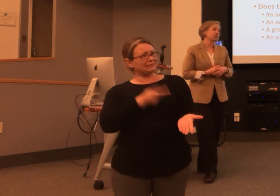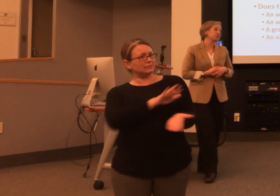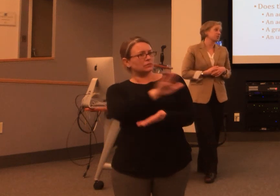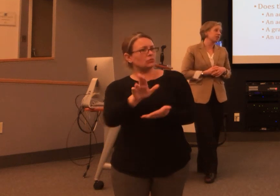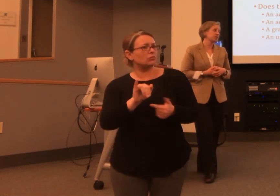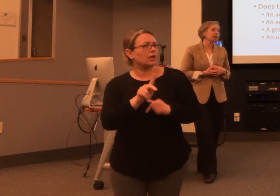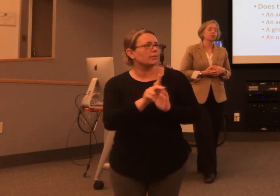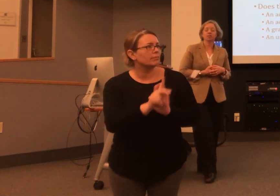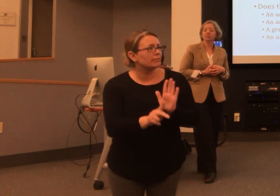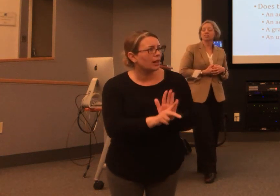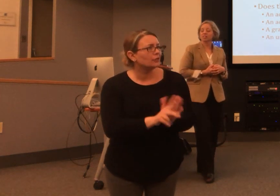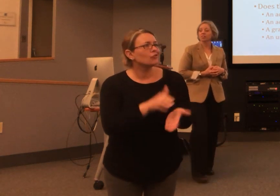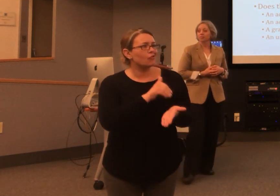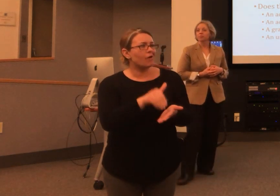encourage this expansive collaboration.